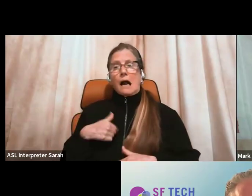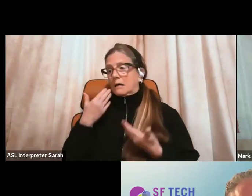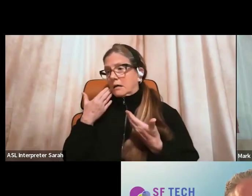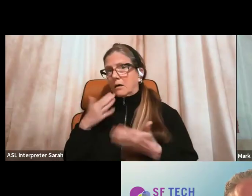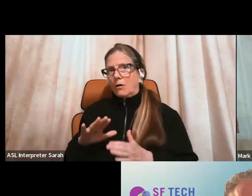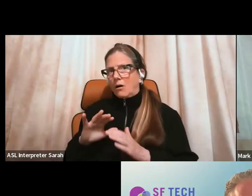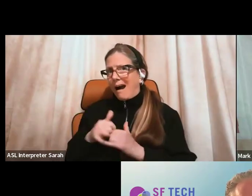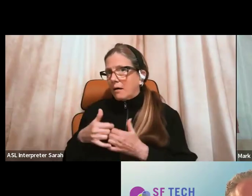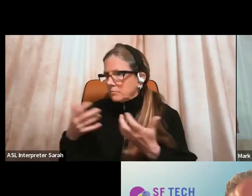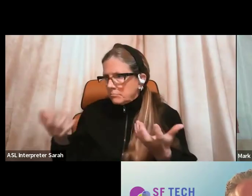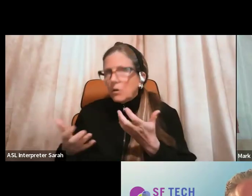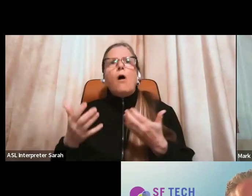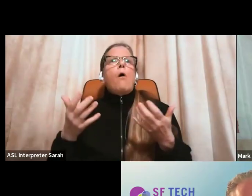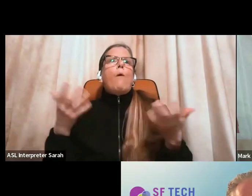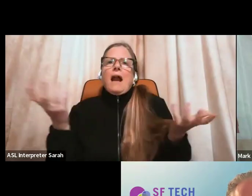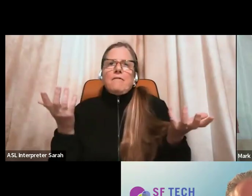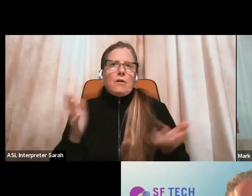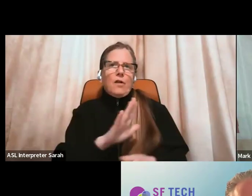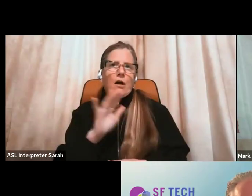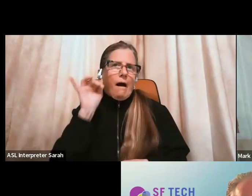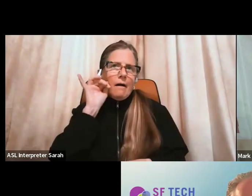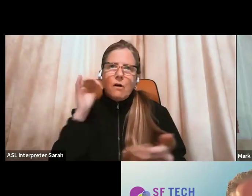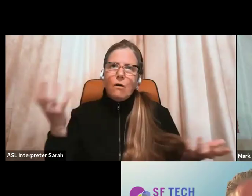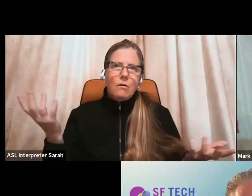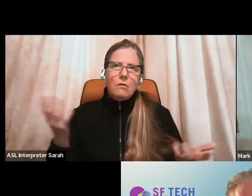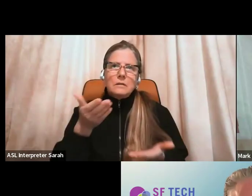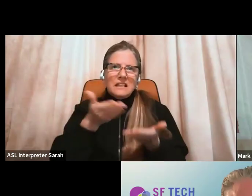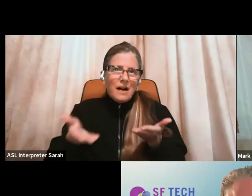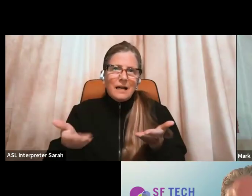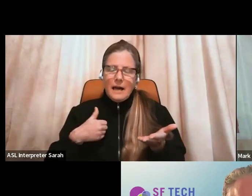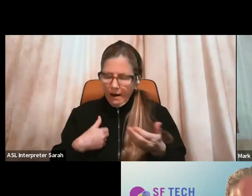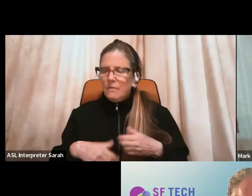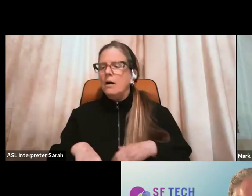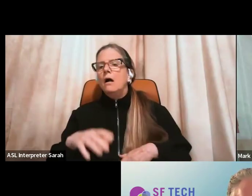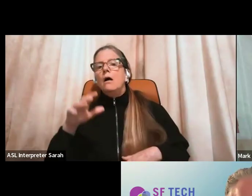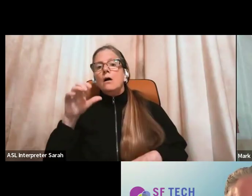do whatever on their iPhone or whatever device they have. And so then, they just